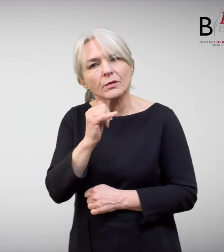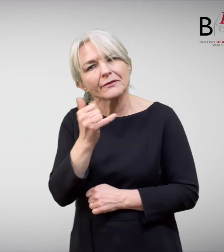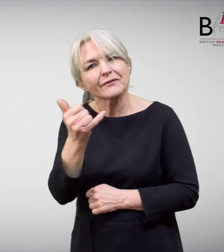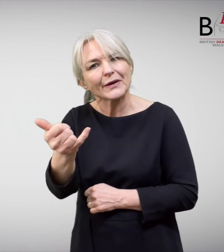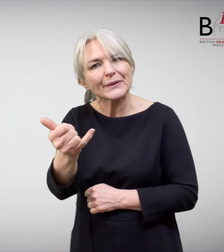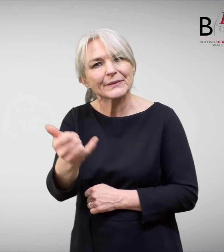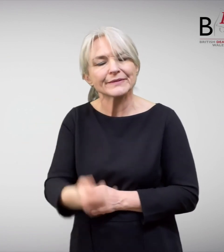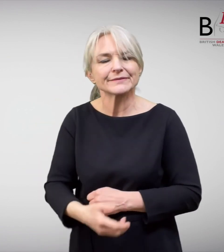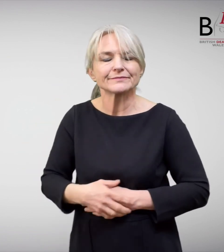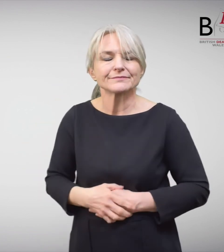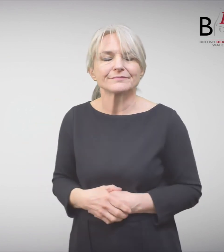or call us.